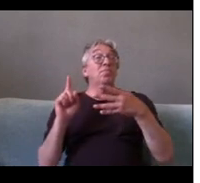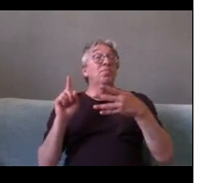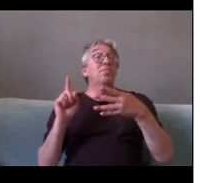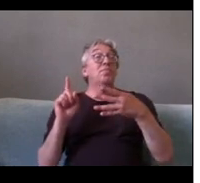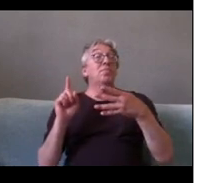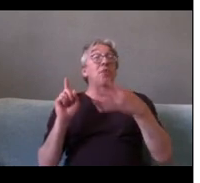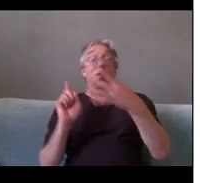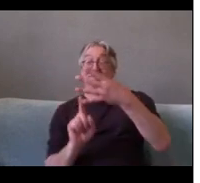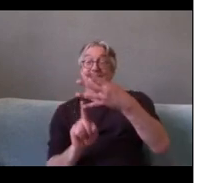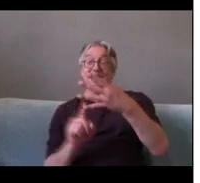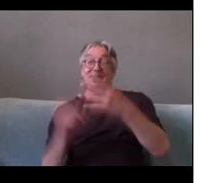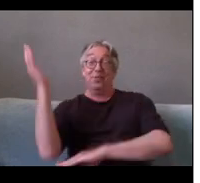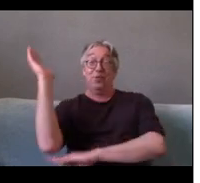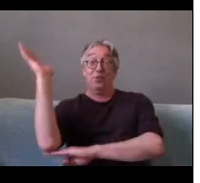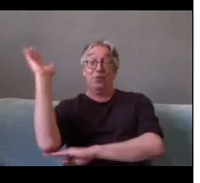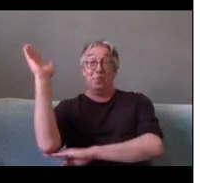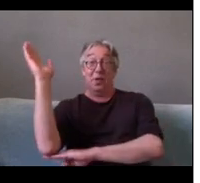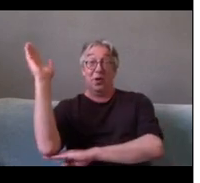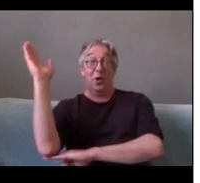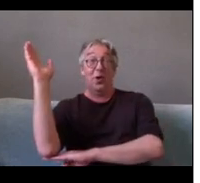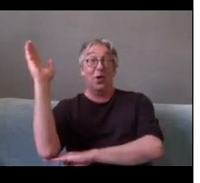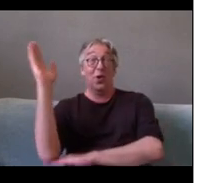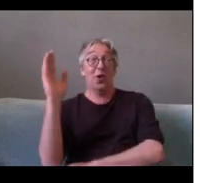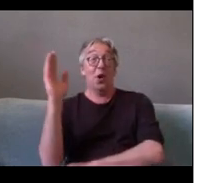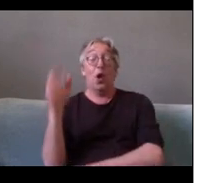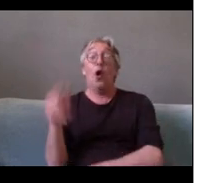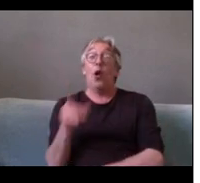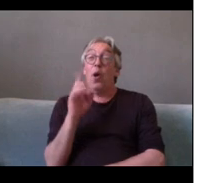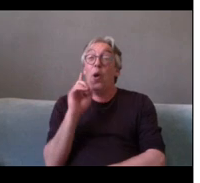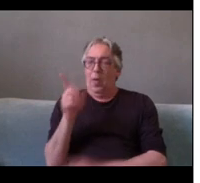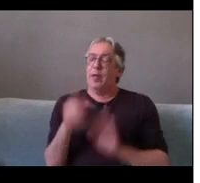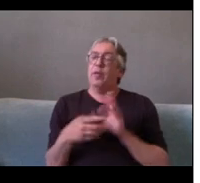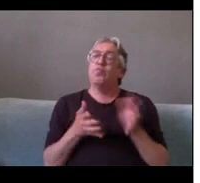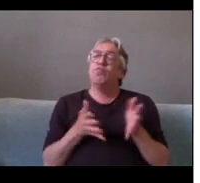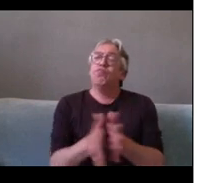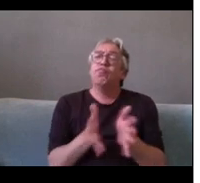about how i2i have supported that through a technical working group.